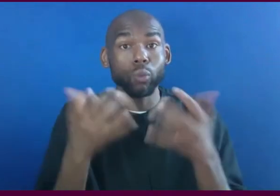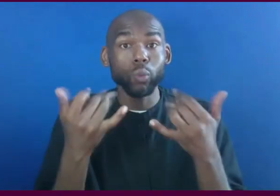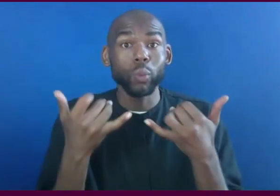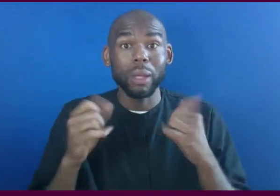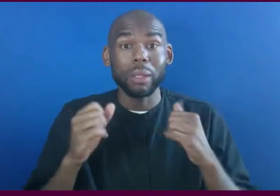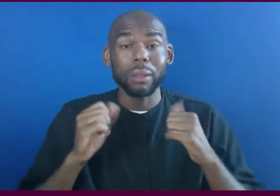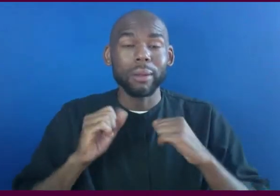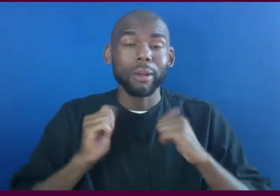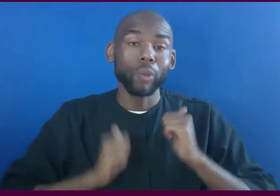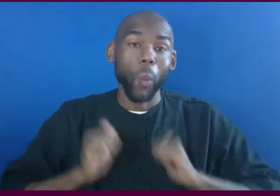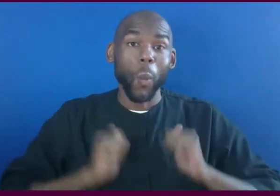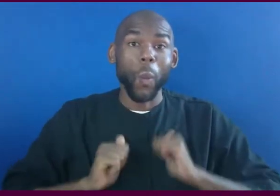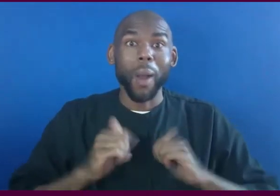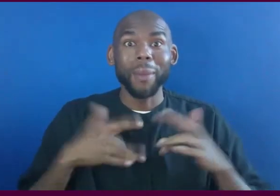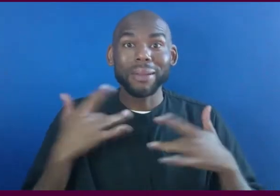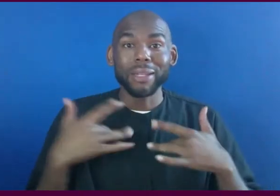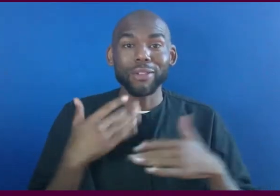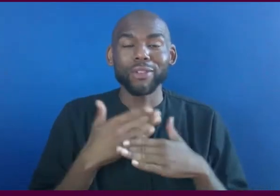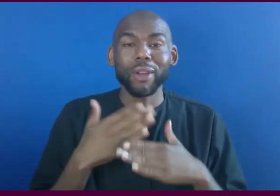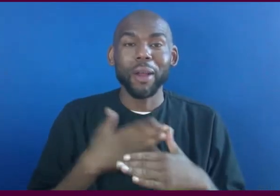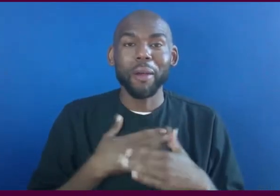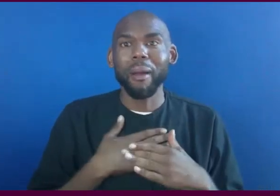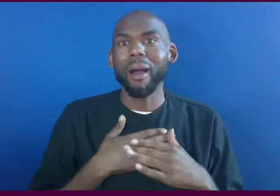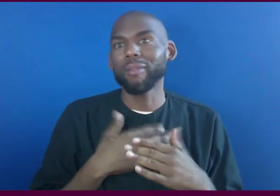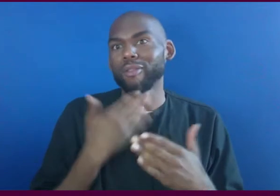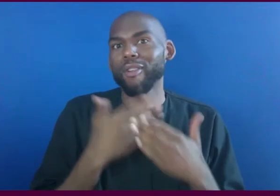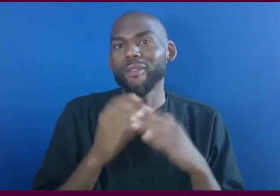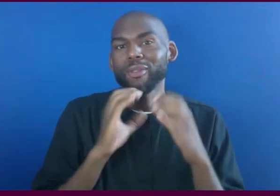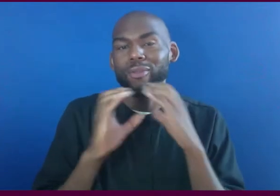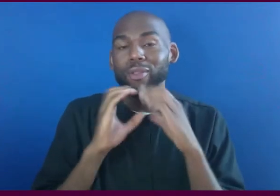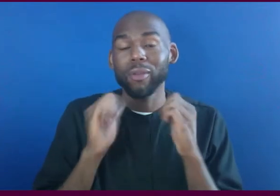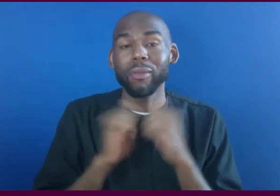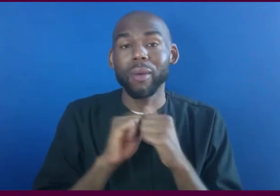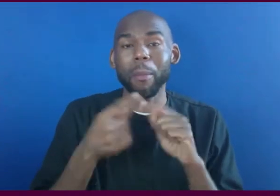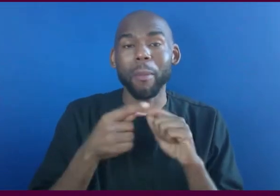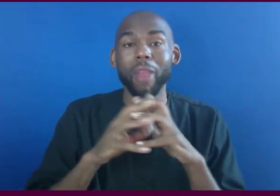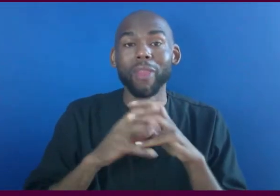On today's episode, I'm super excited to share my very fruitful conversation about the intersectionality